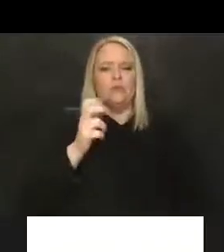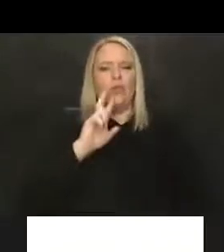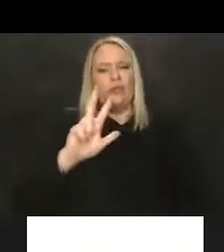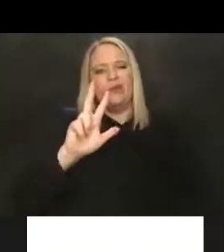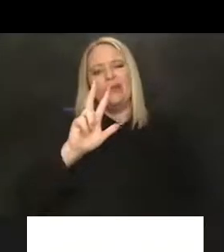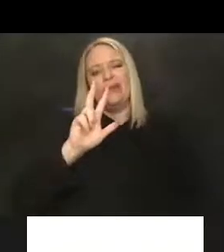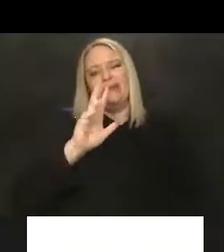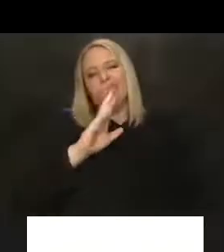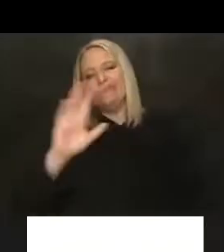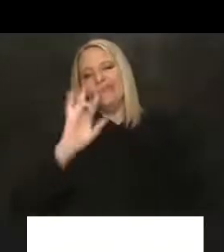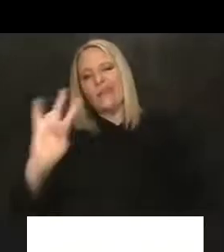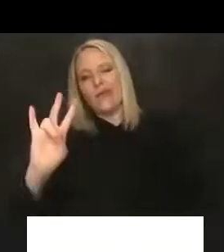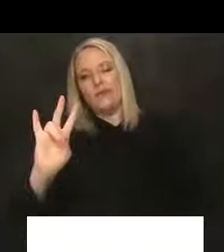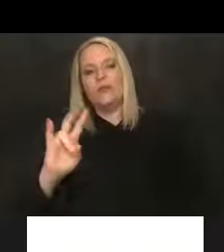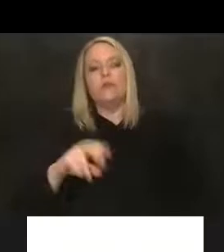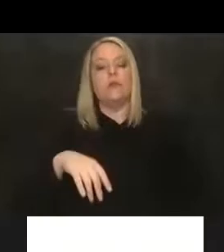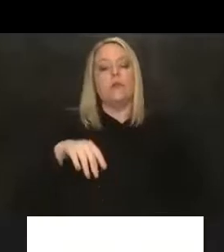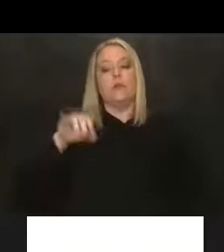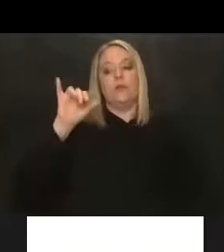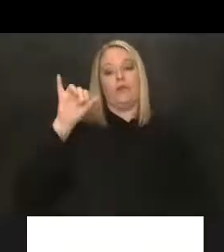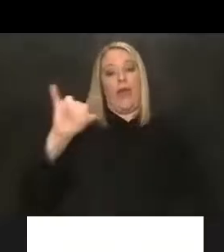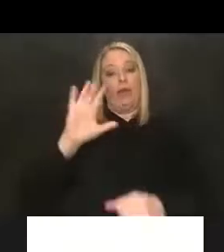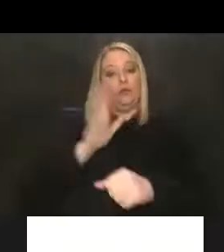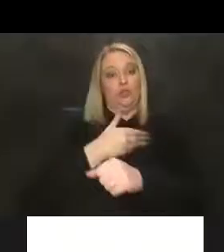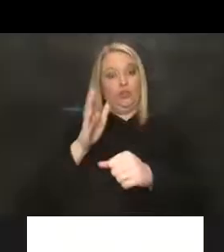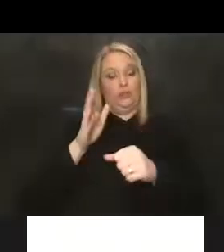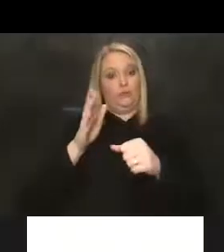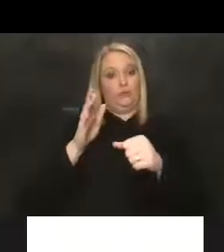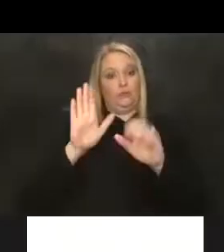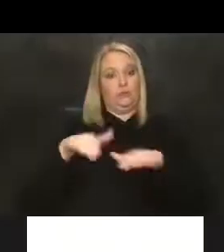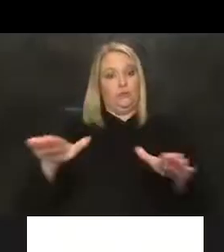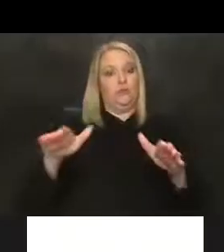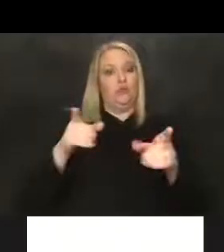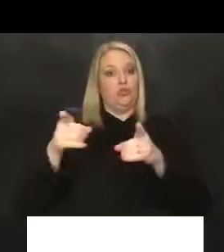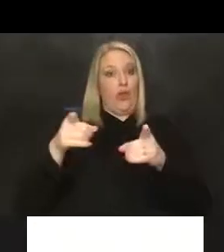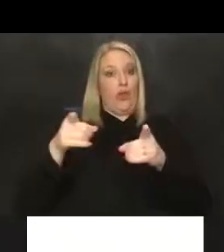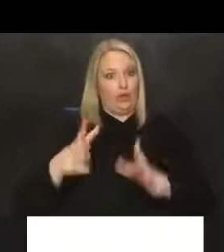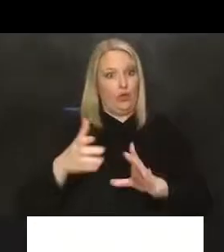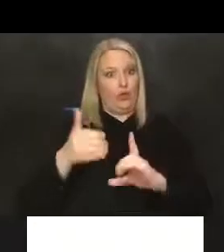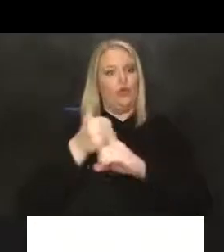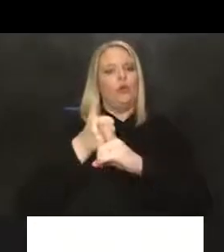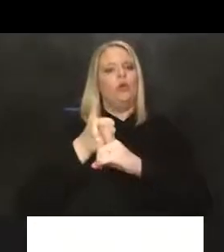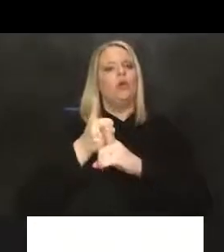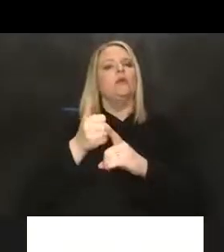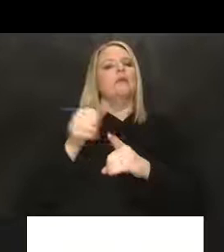and the director of that children's choir was also the children's director at the Ordway Theater in